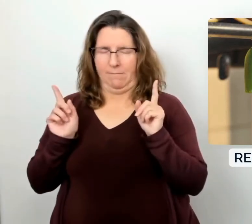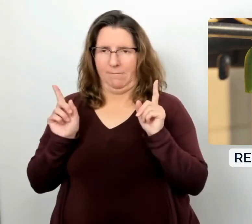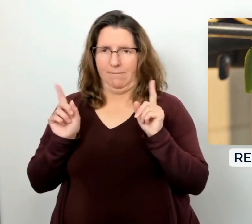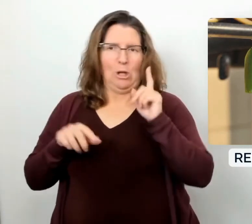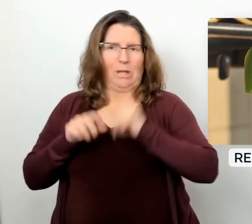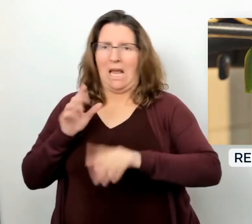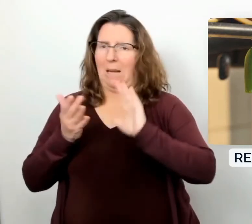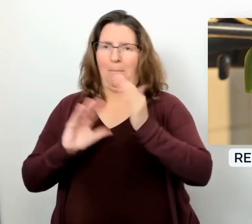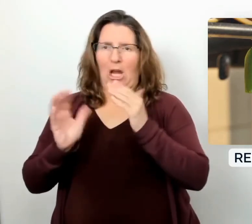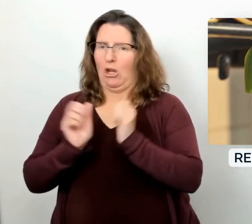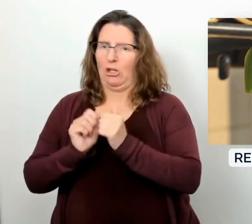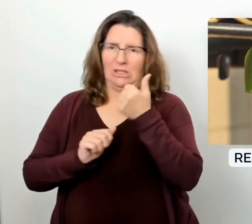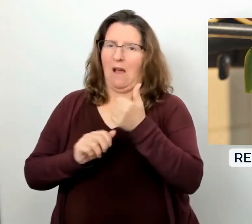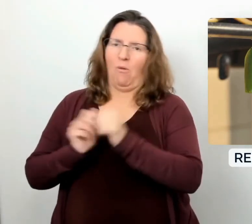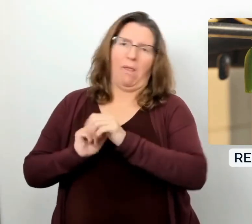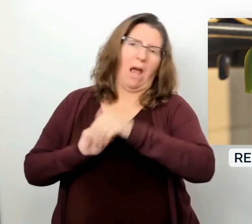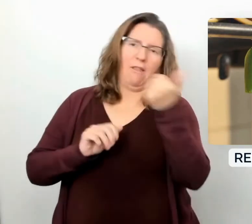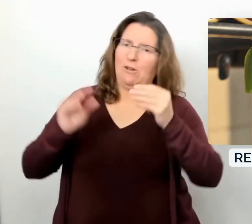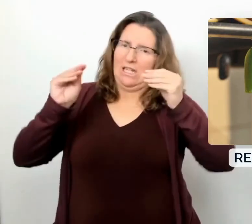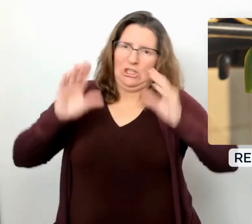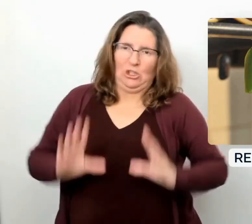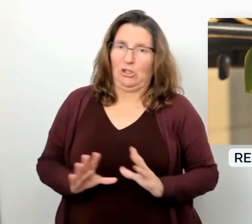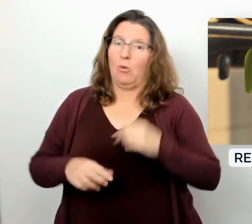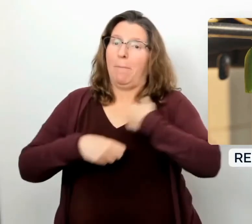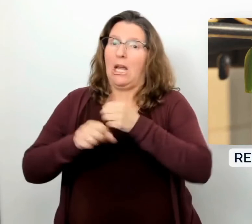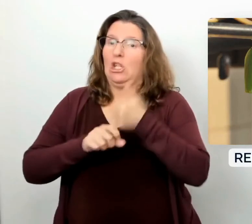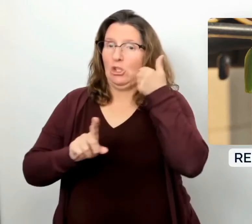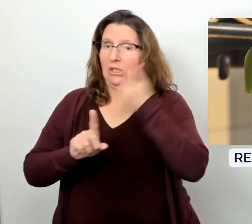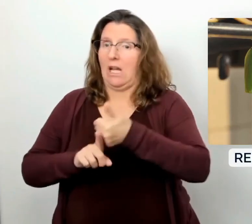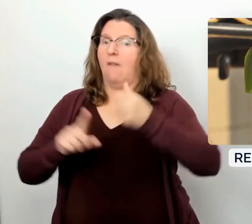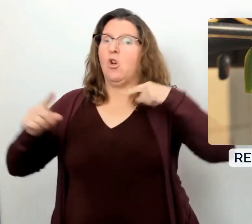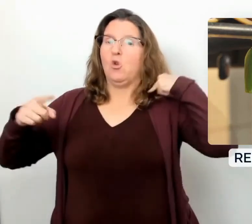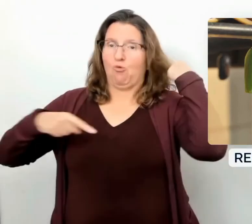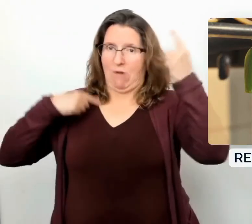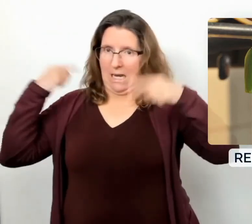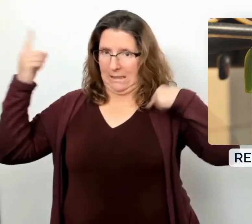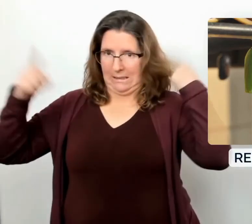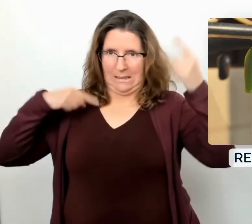Don't compare yourself to other teachers you'll make yourself crazy!